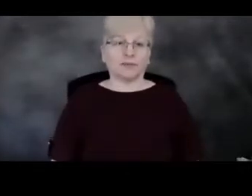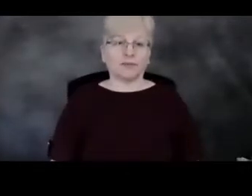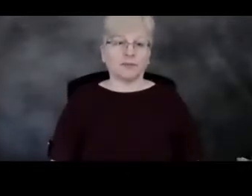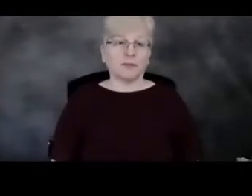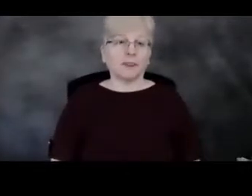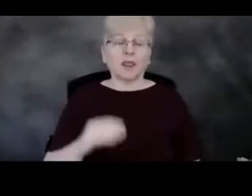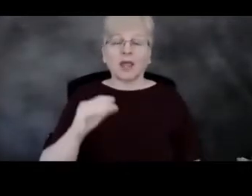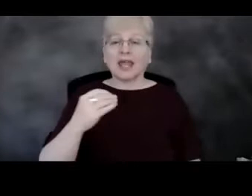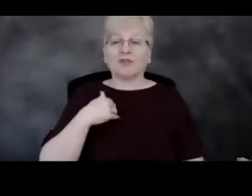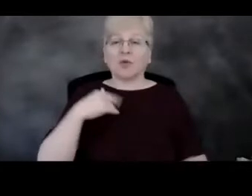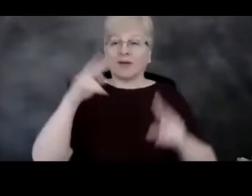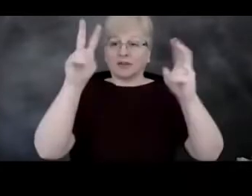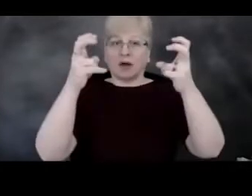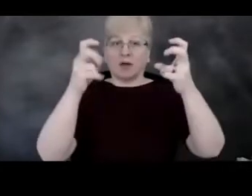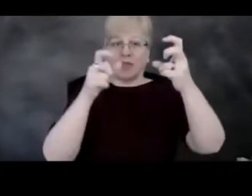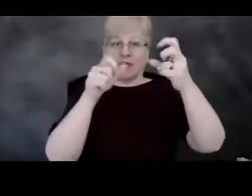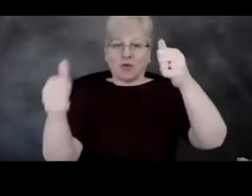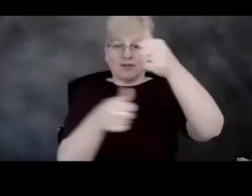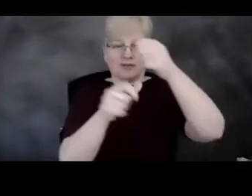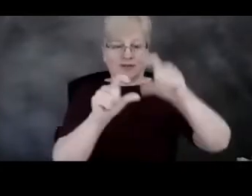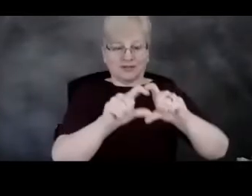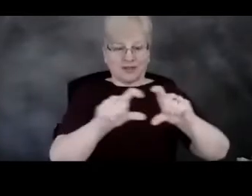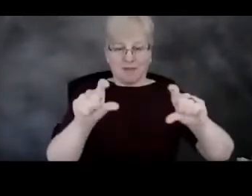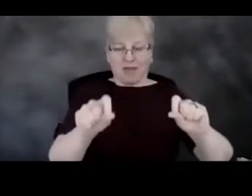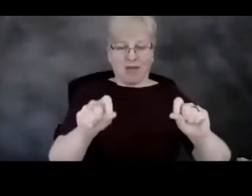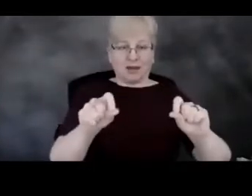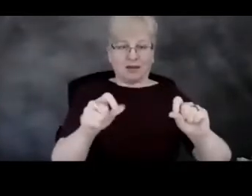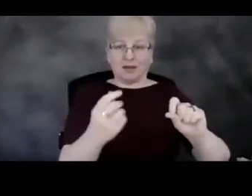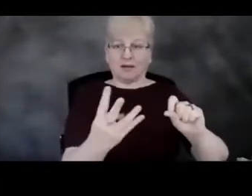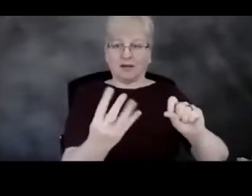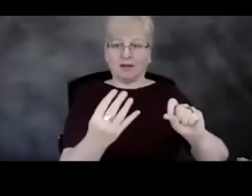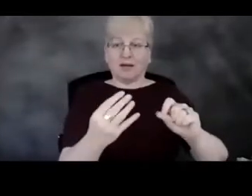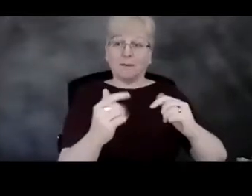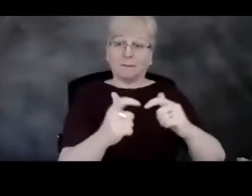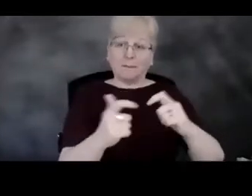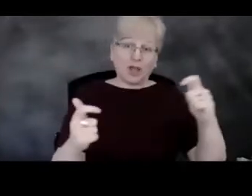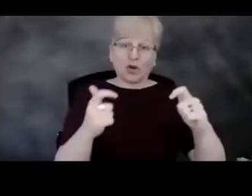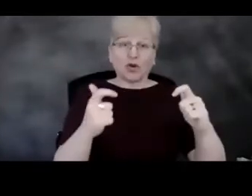16:48:03 within the content boxed for just use it for emphasis, you can use it that way.